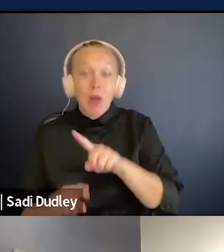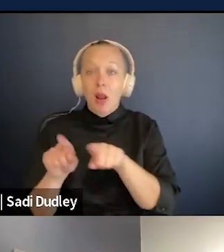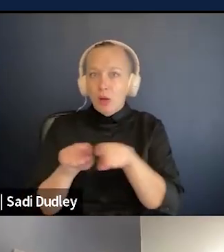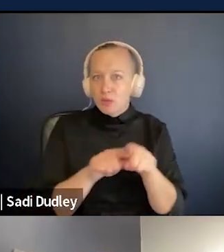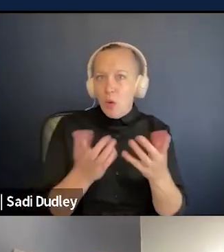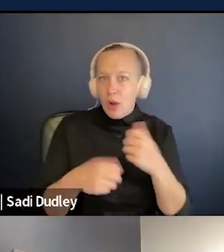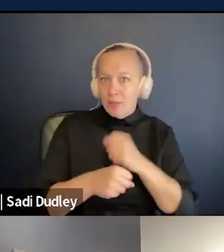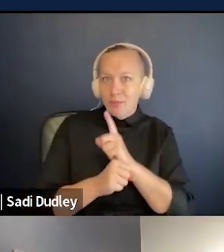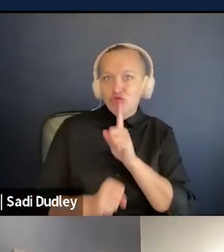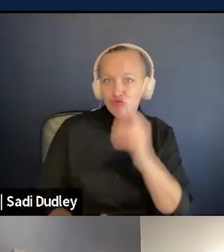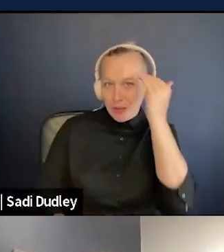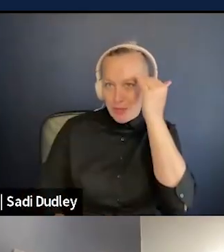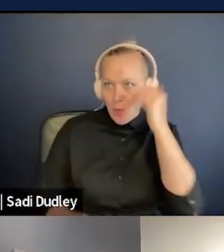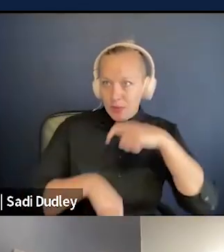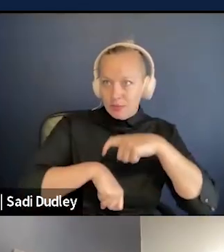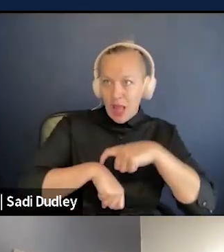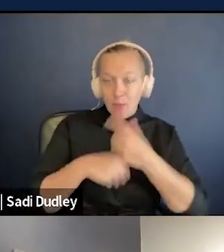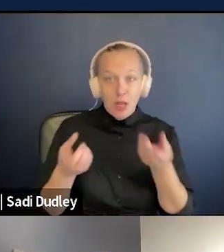Oh, okay.